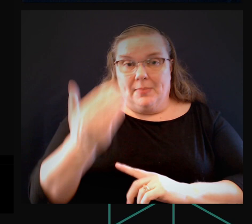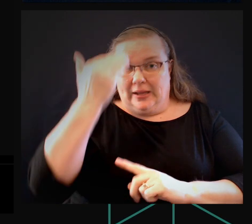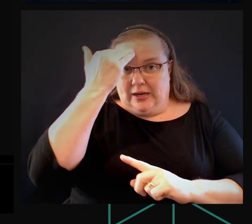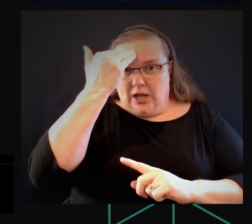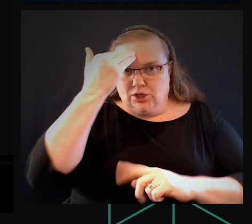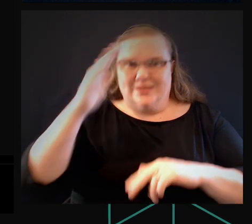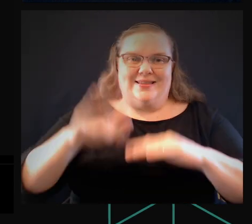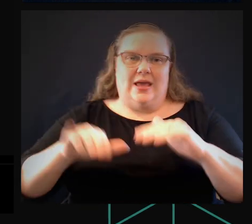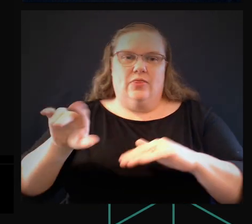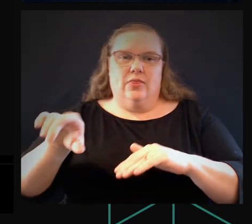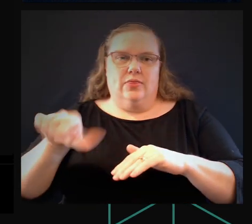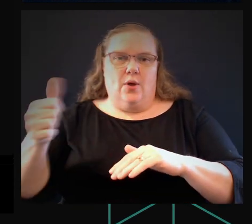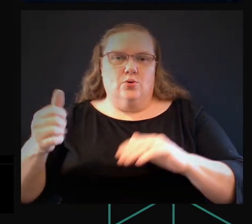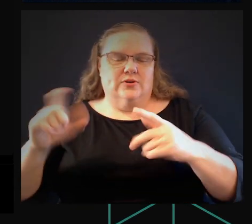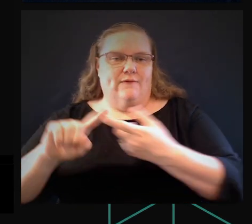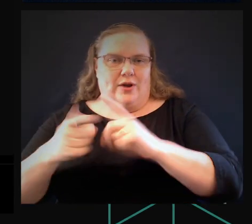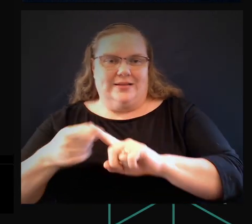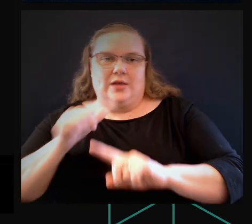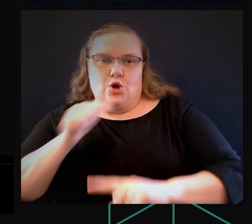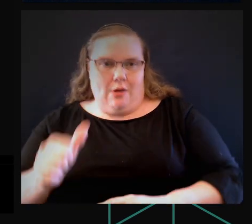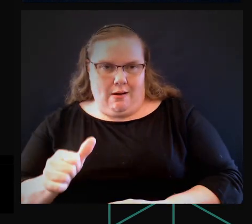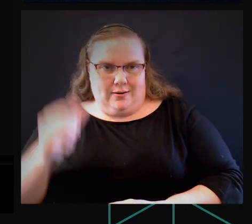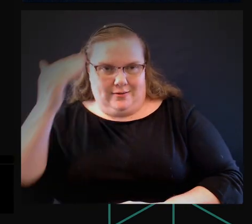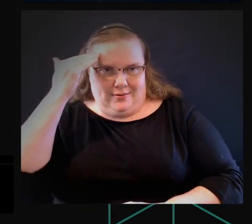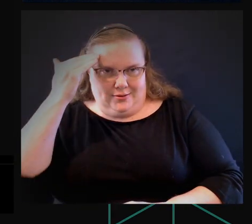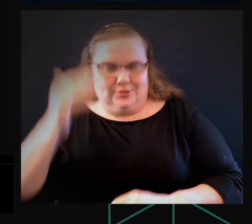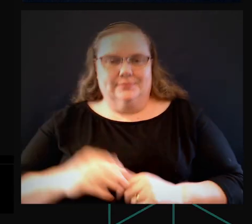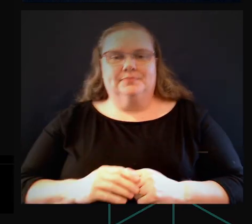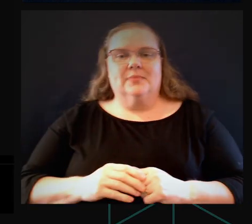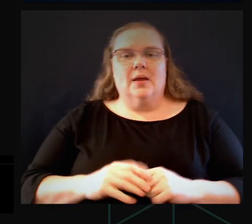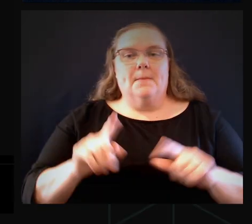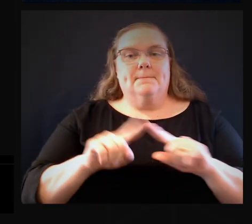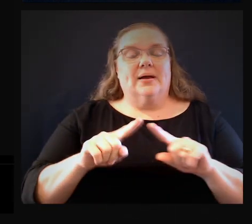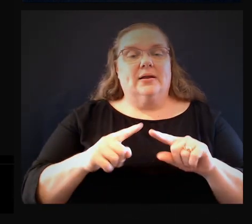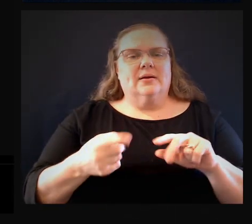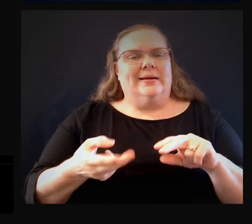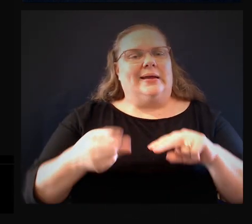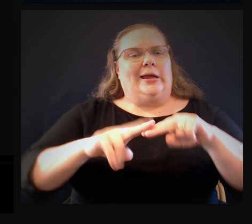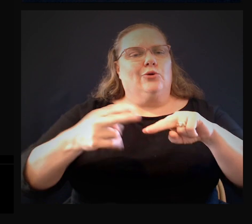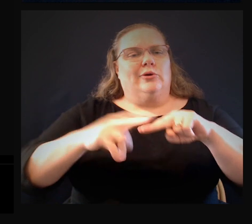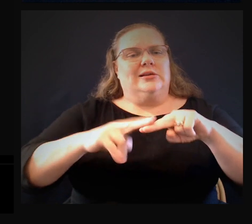In response to increasing requests from different studios, we have been developing new tooling and guidance